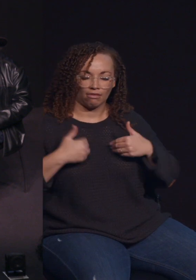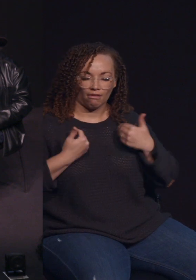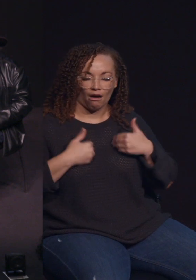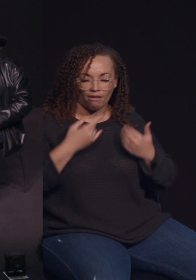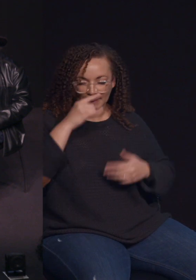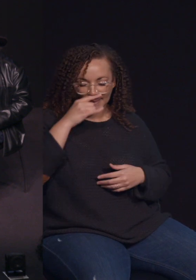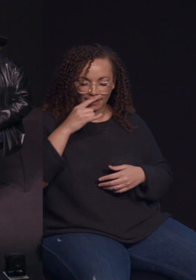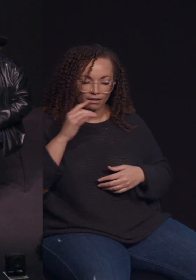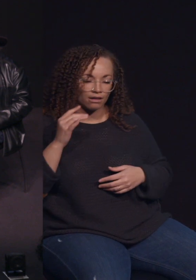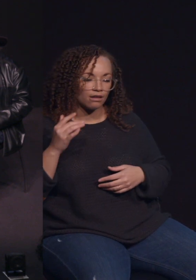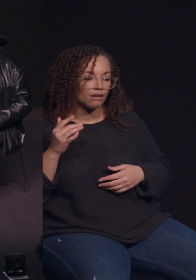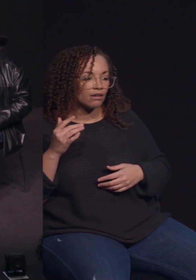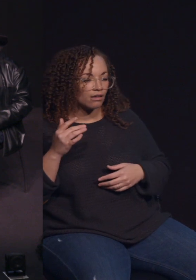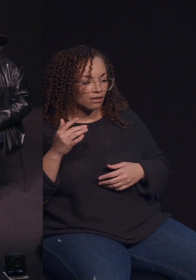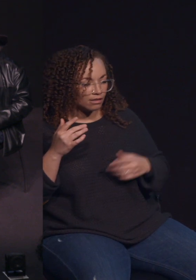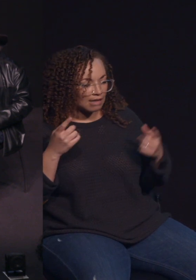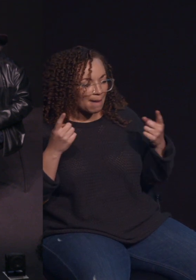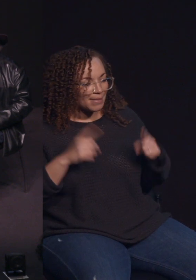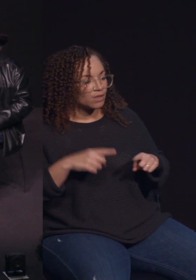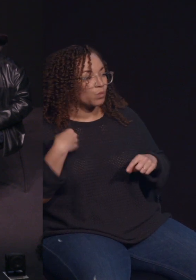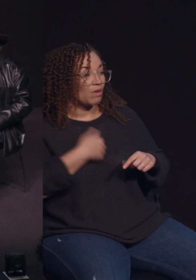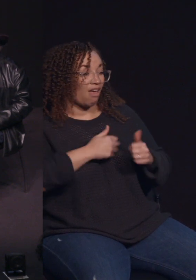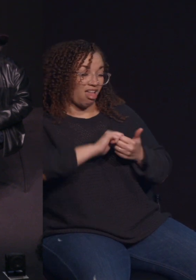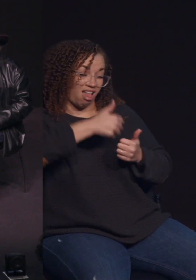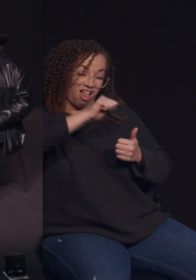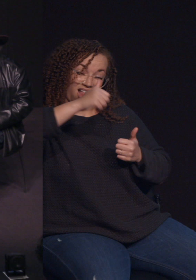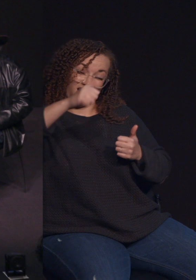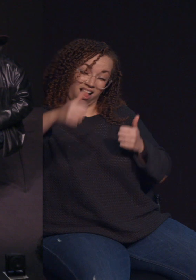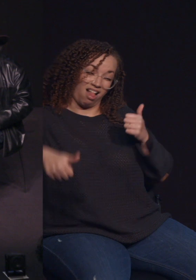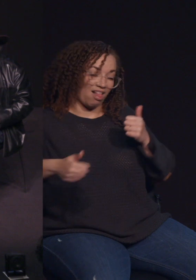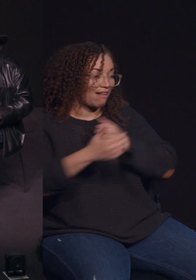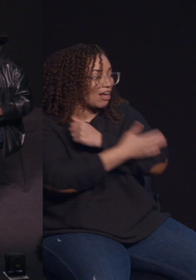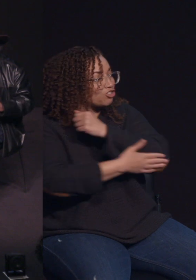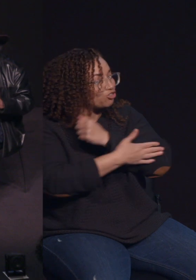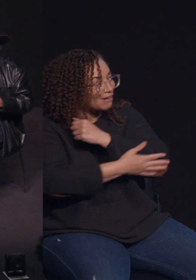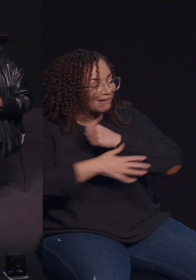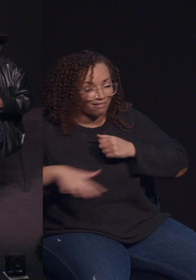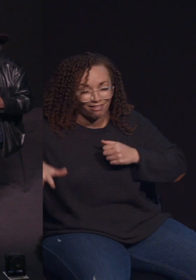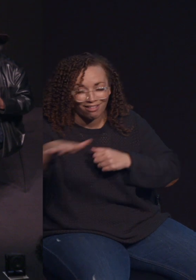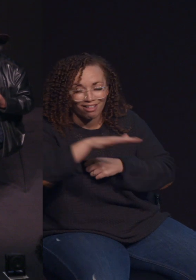lived so far in the country that they call it the bottom. I mean, I would--on my birth certificate,